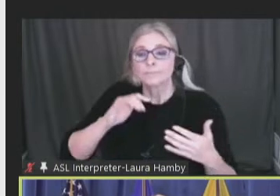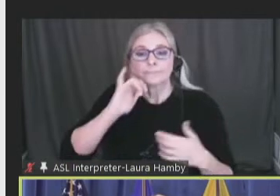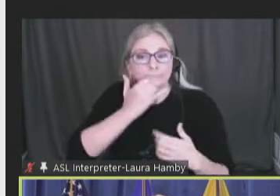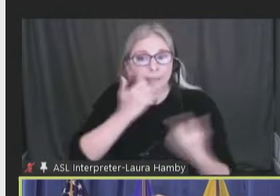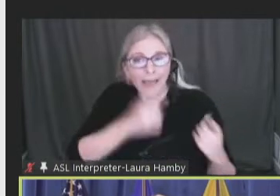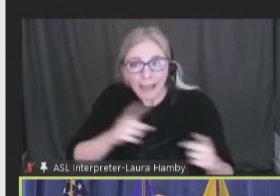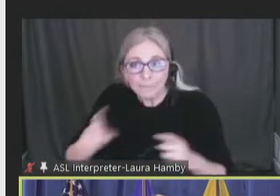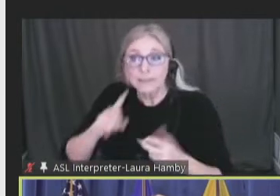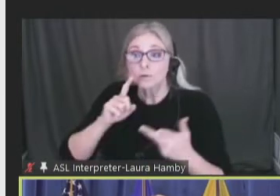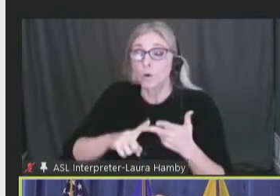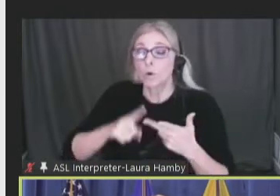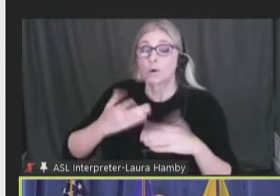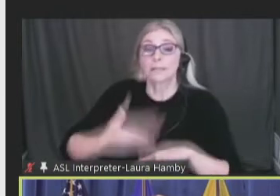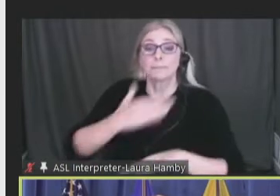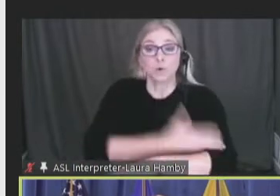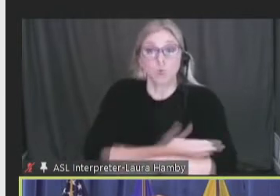administration adherence.